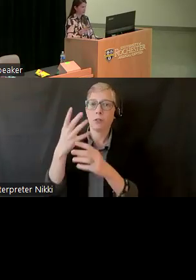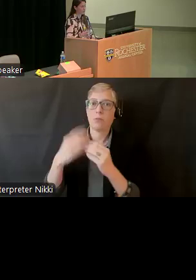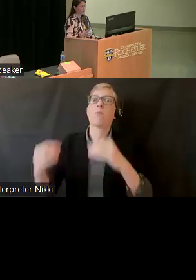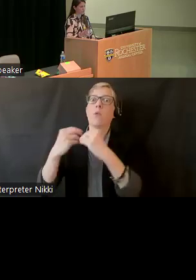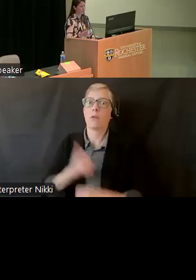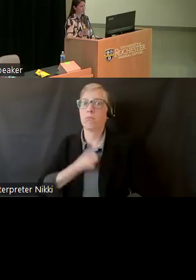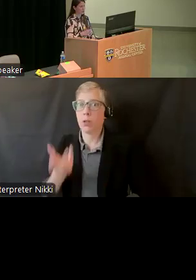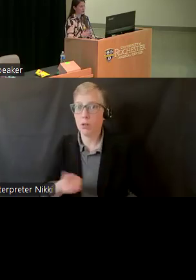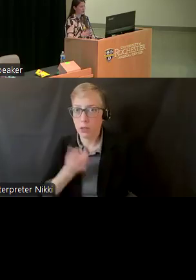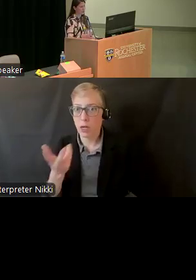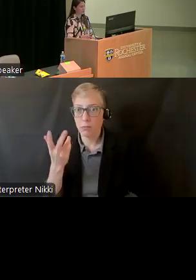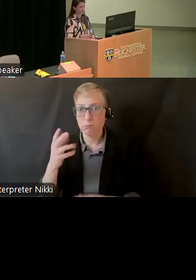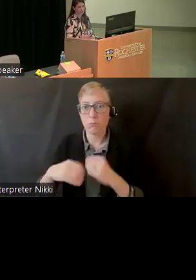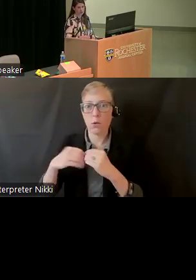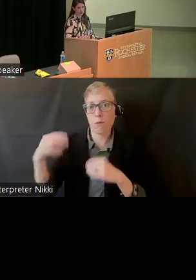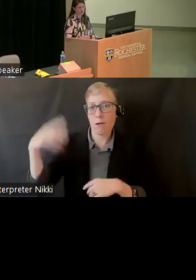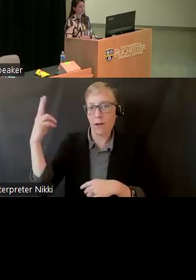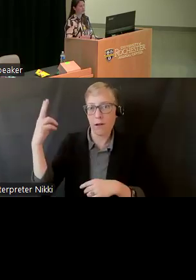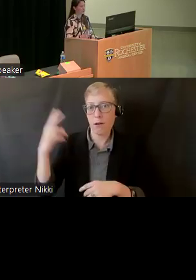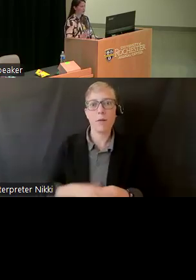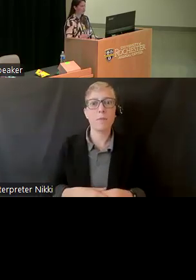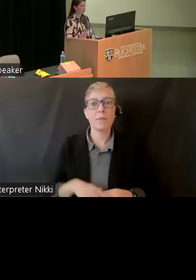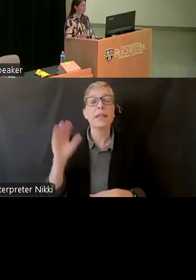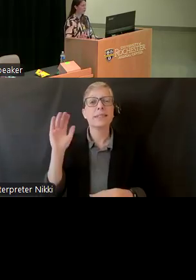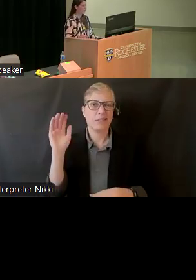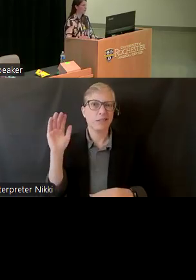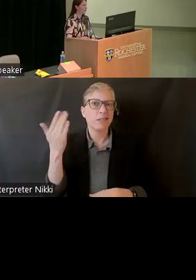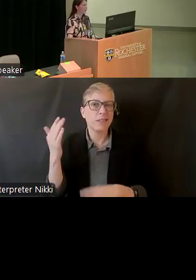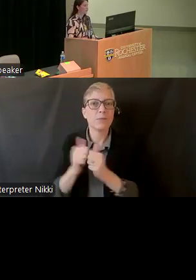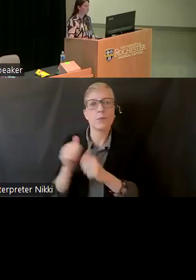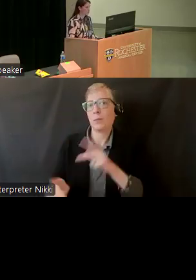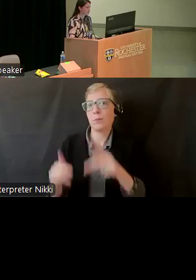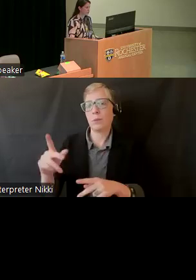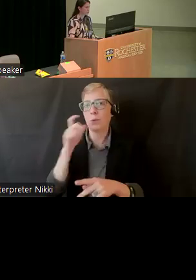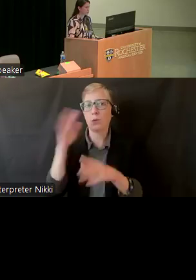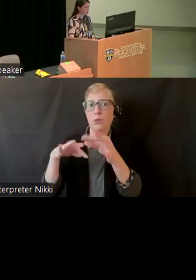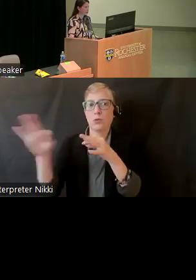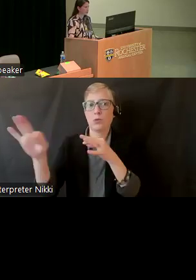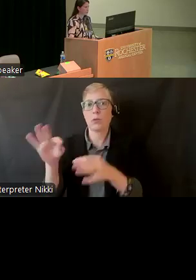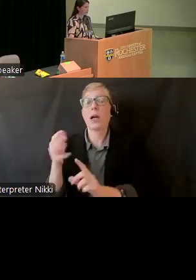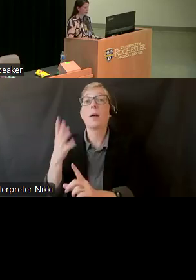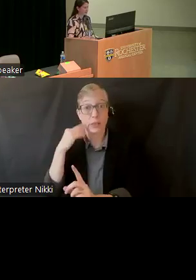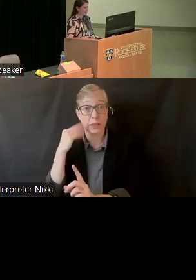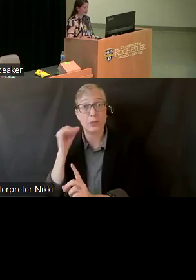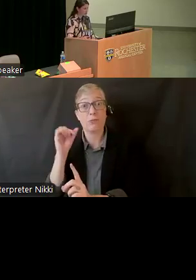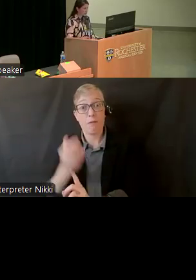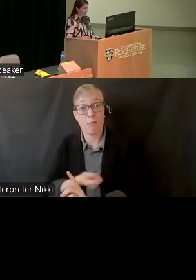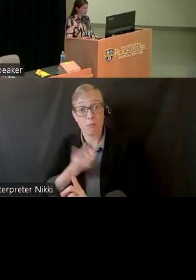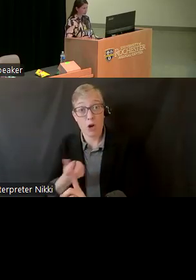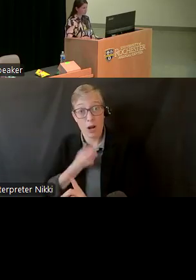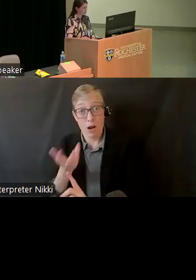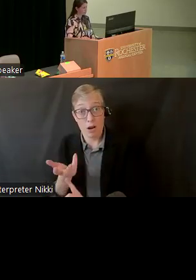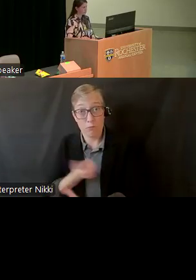that more with folks who describe being burned out um versus folks uh who say that they don't have